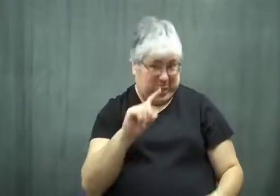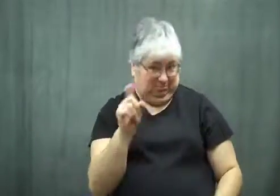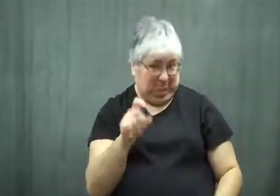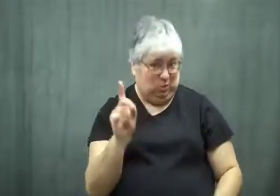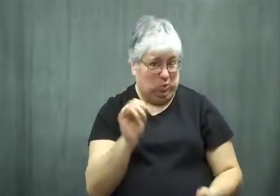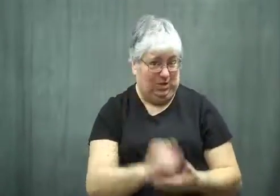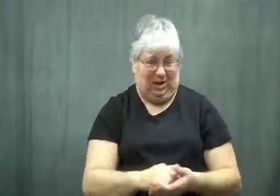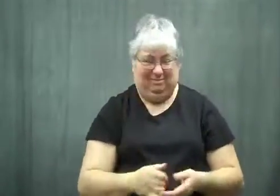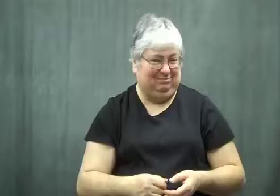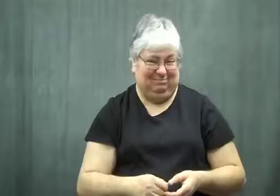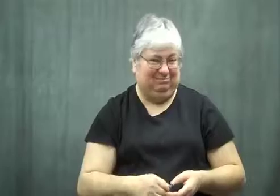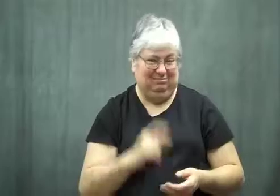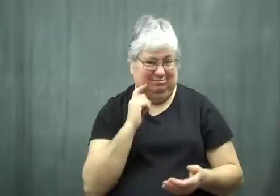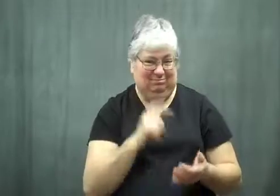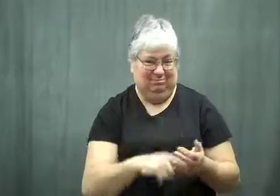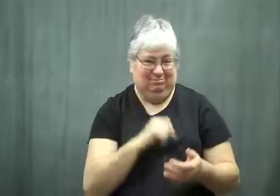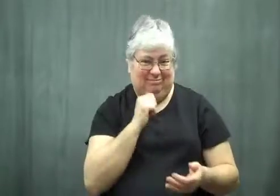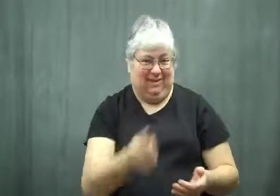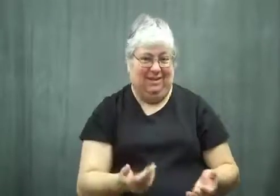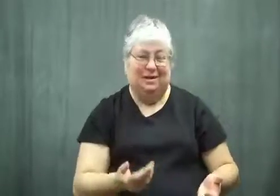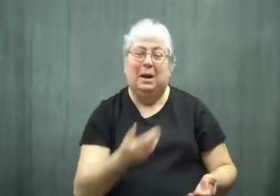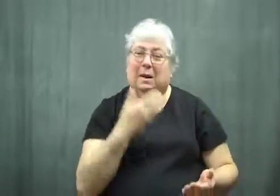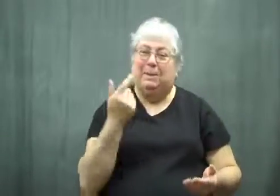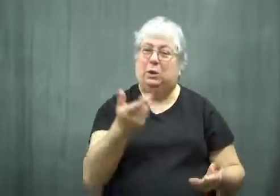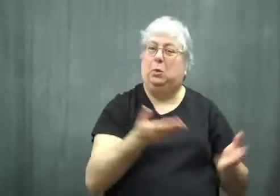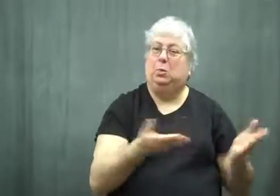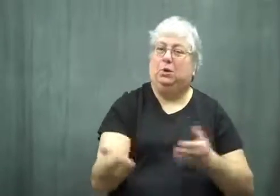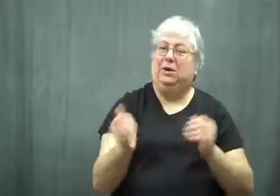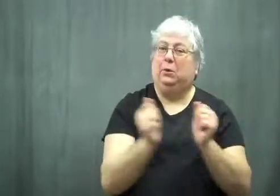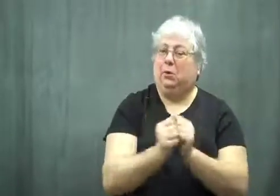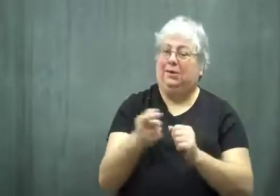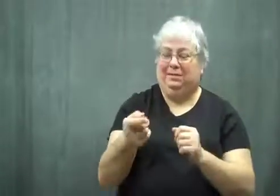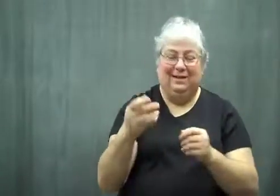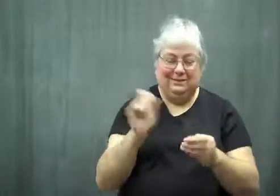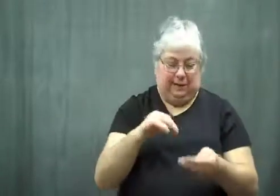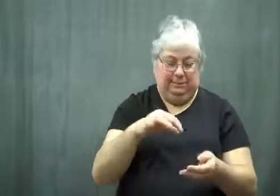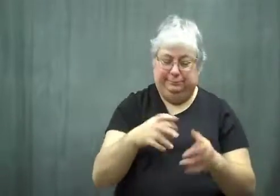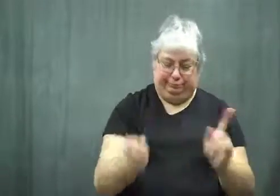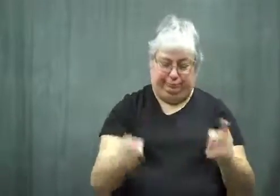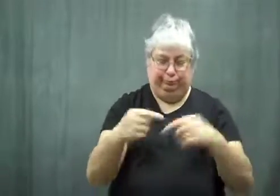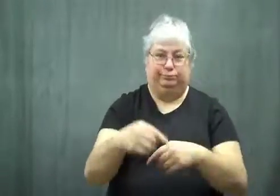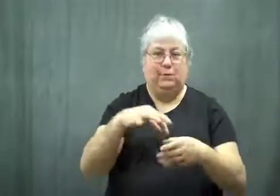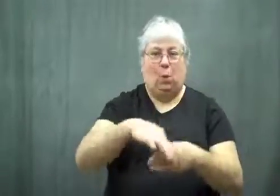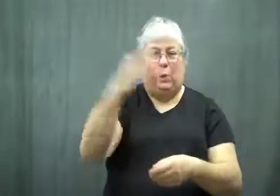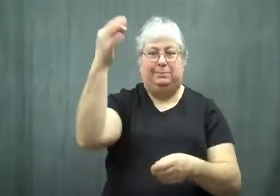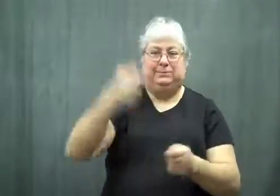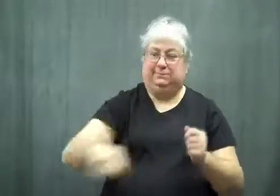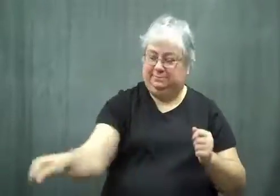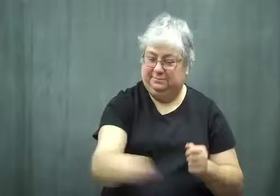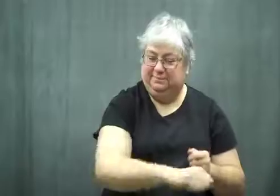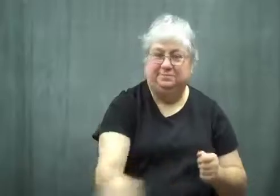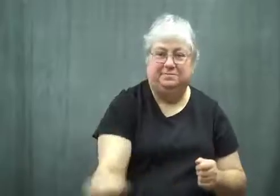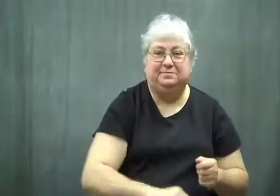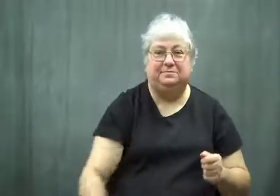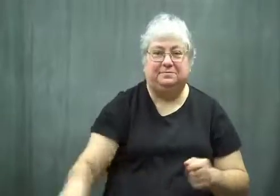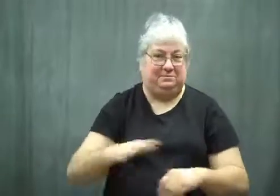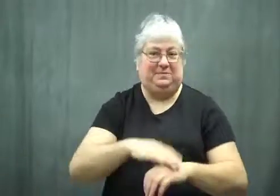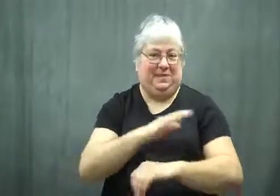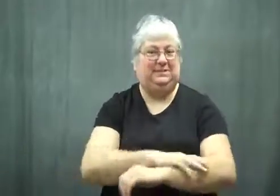It's doubtful that they do that.